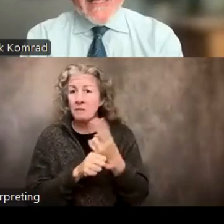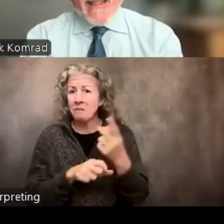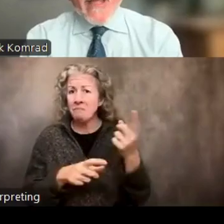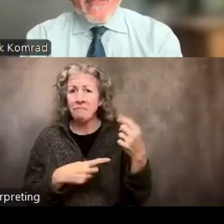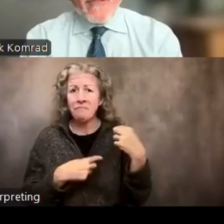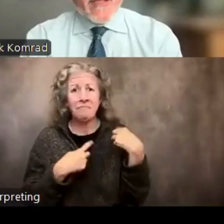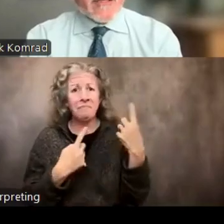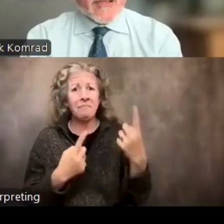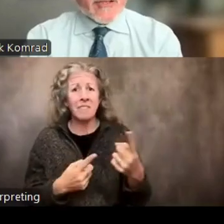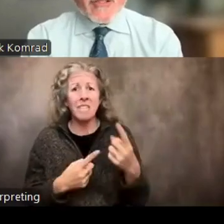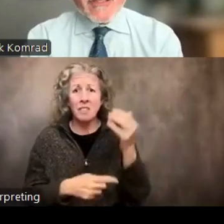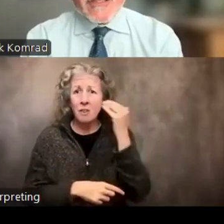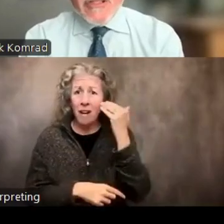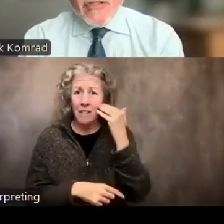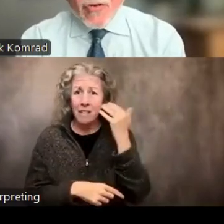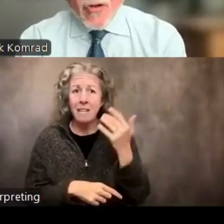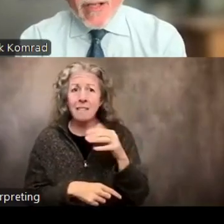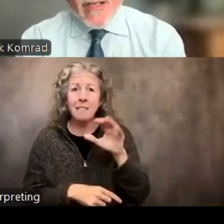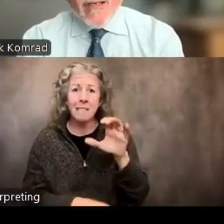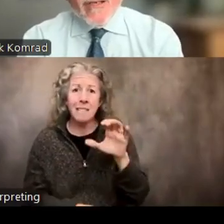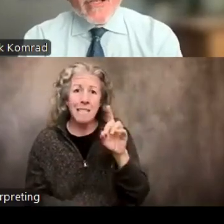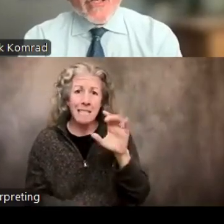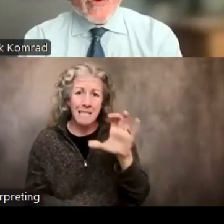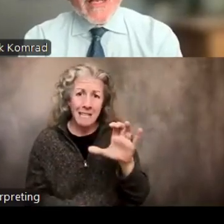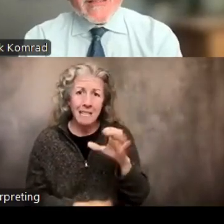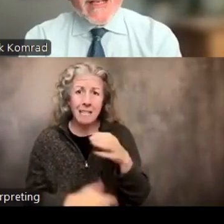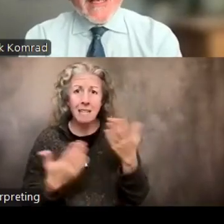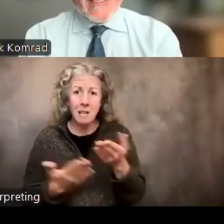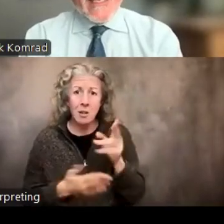and that the Centers for Disease Control here in the US, has